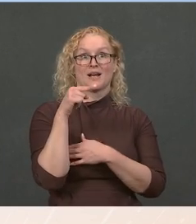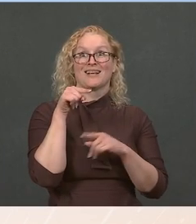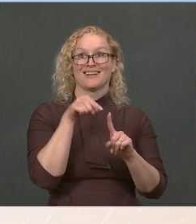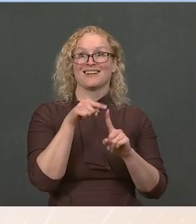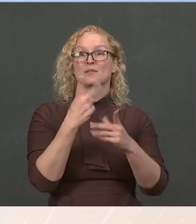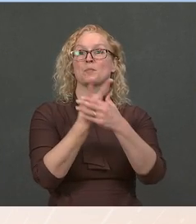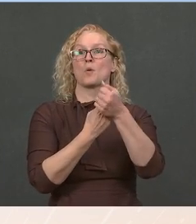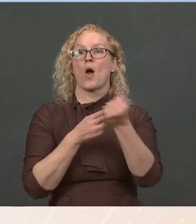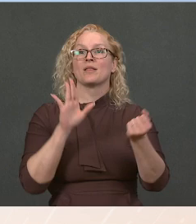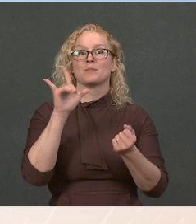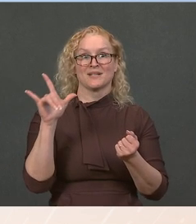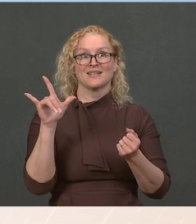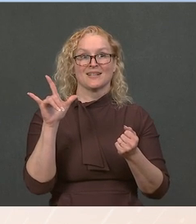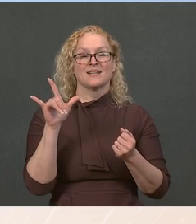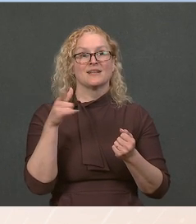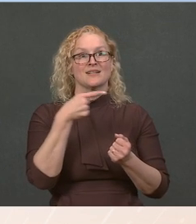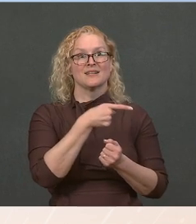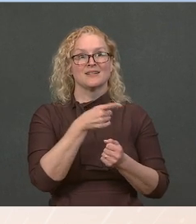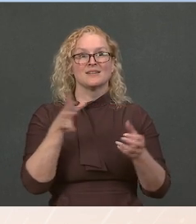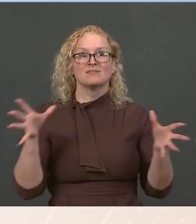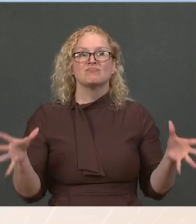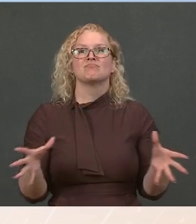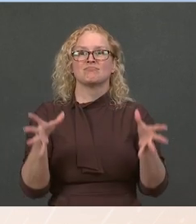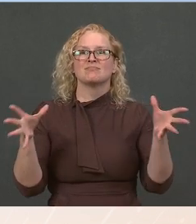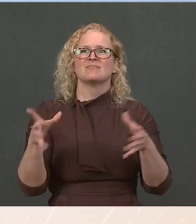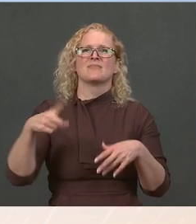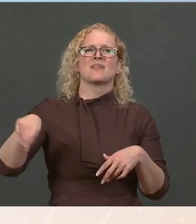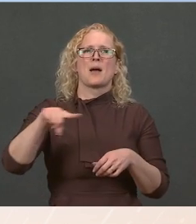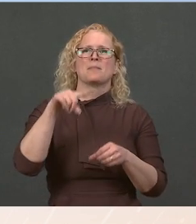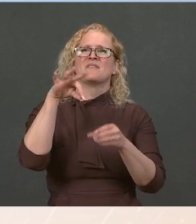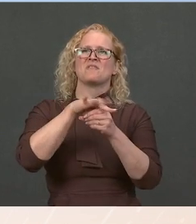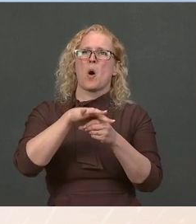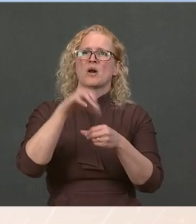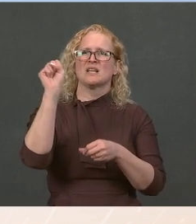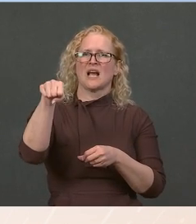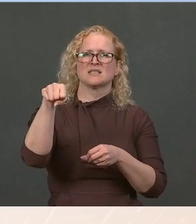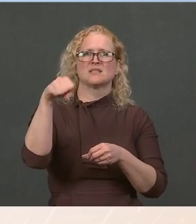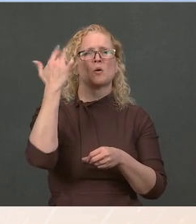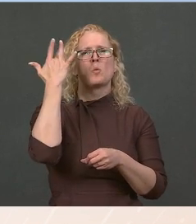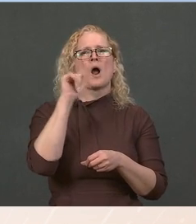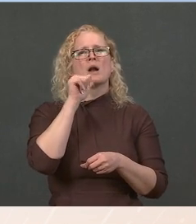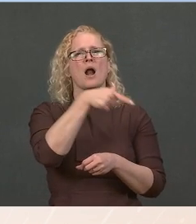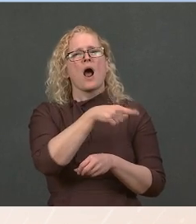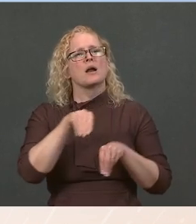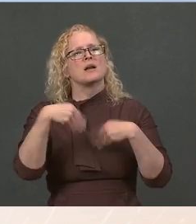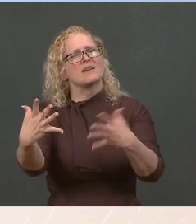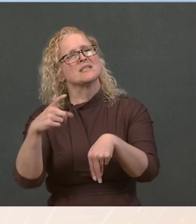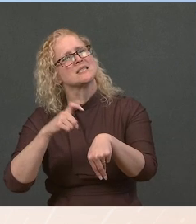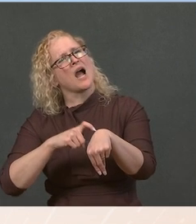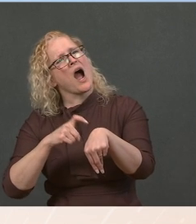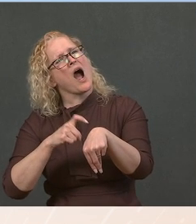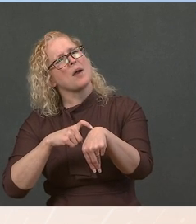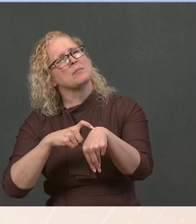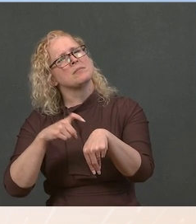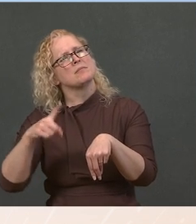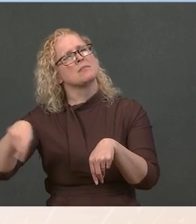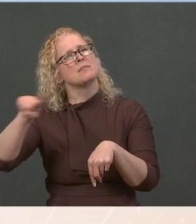Why not give these folks some time to -- to see what the CBO says and do their jobs? Ms. Jean-Pierre: So, as you know,